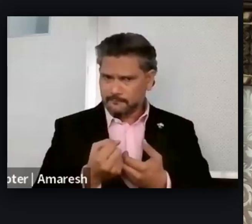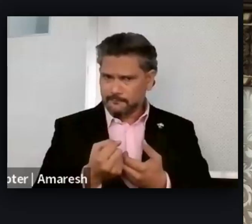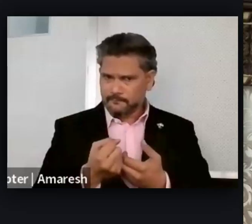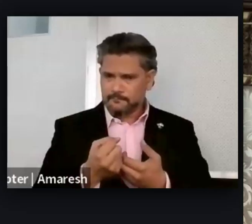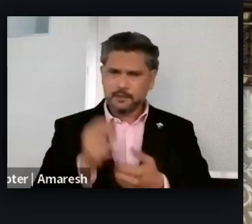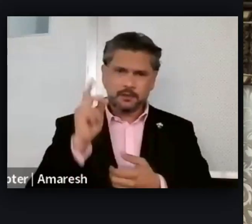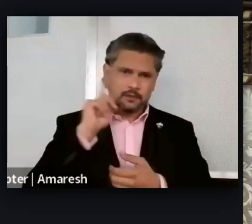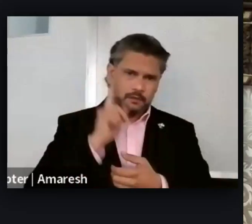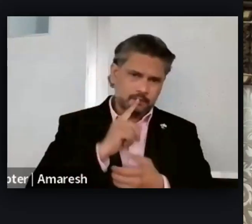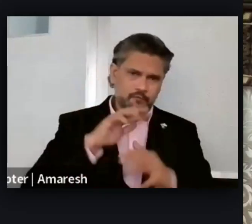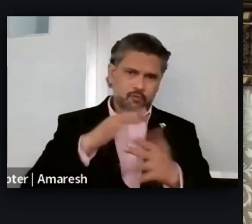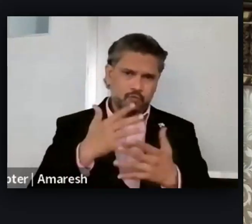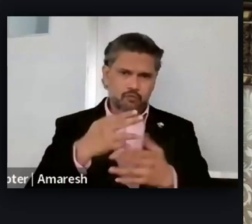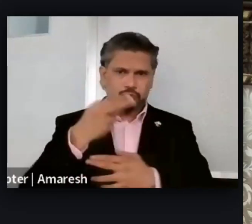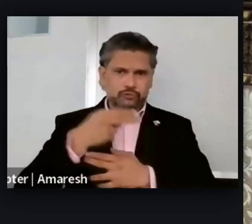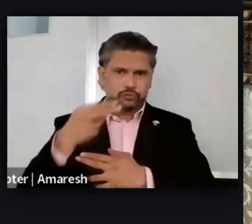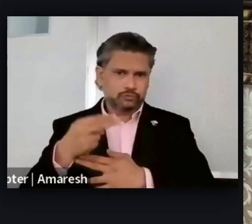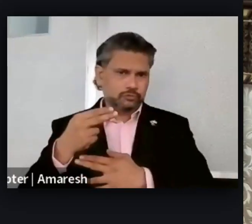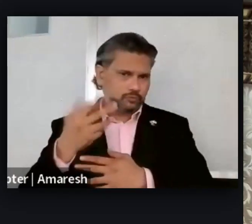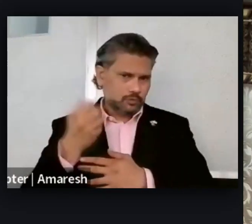Someone, people who are hard of hearing?